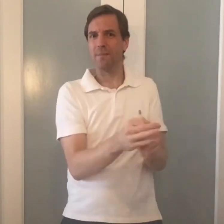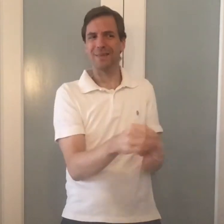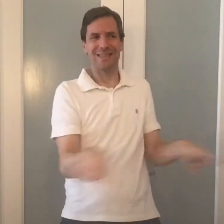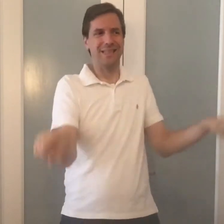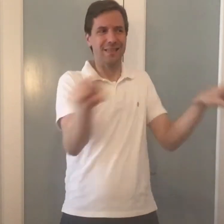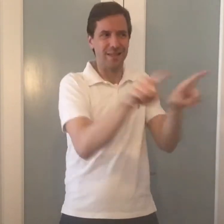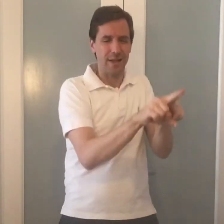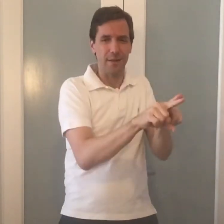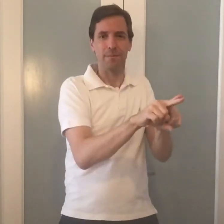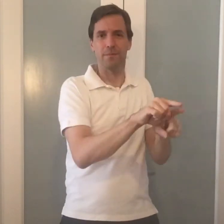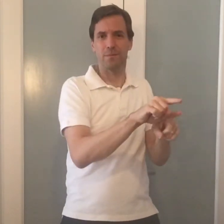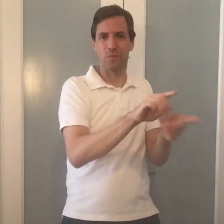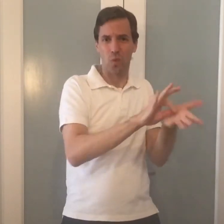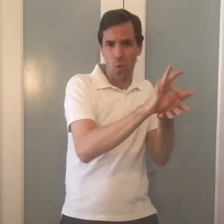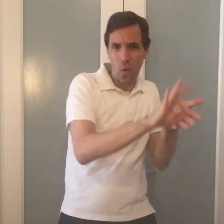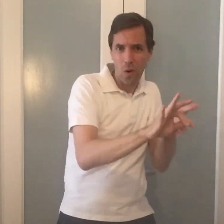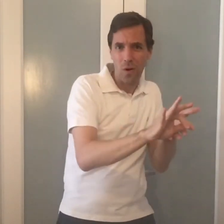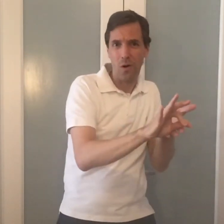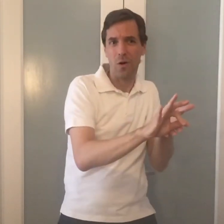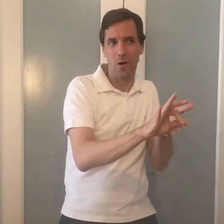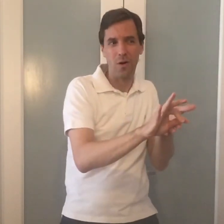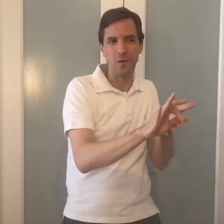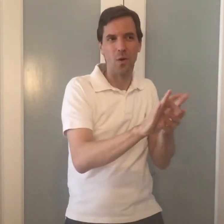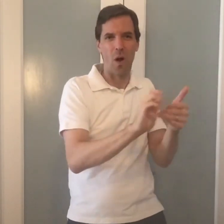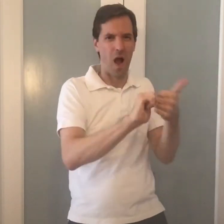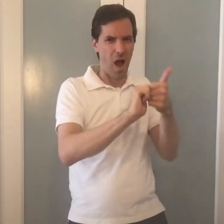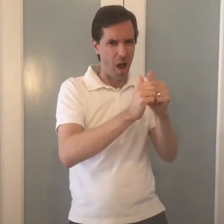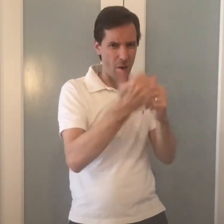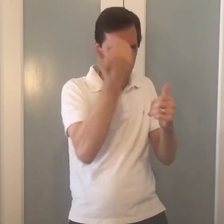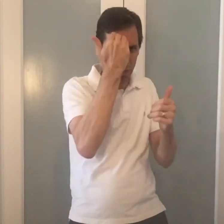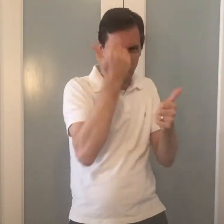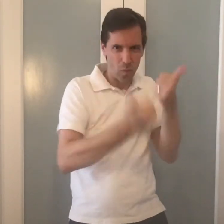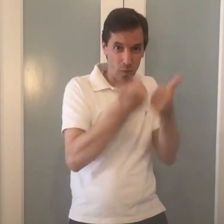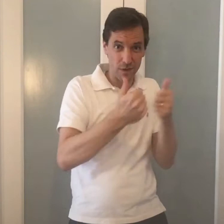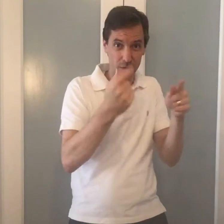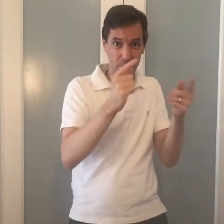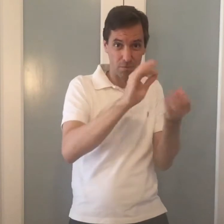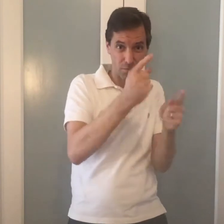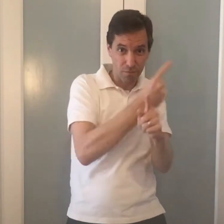can describe the exact same score, and so how do we know which